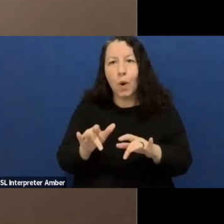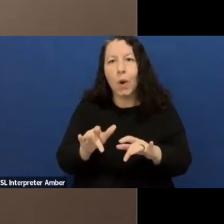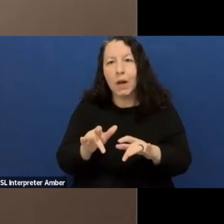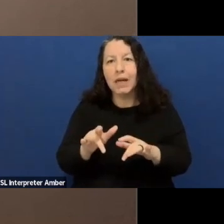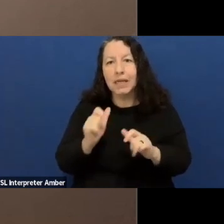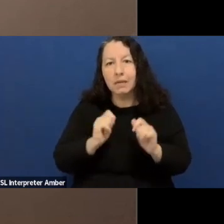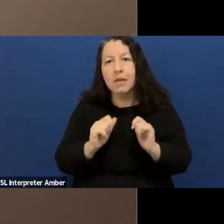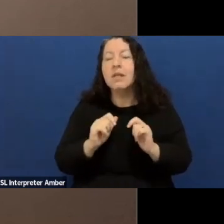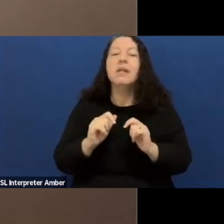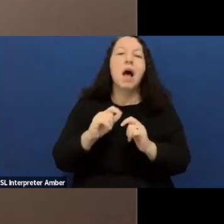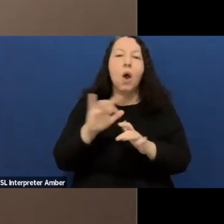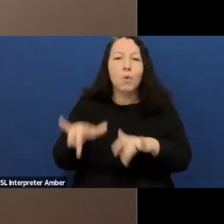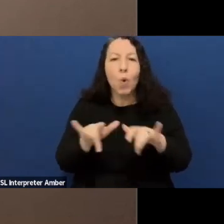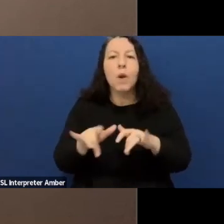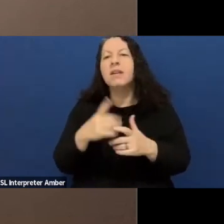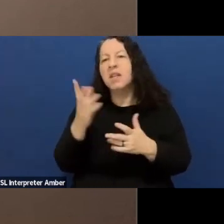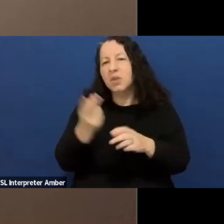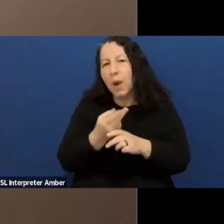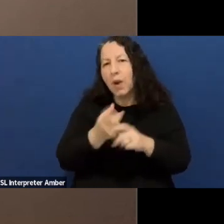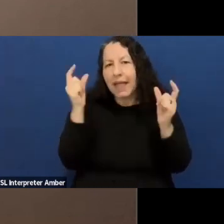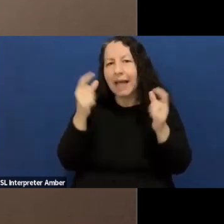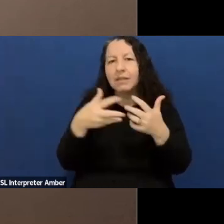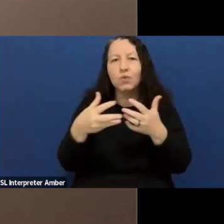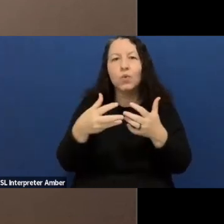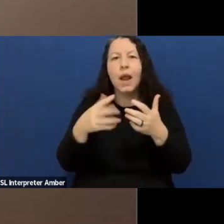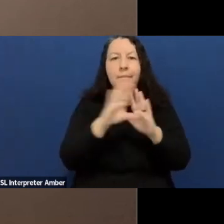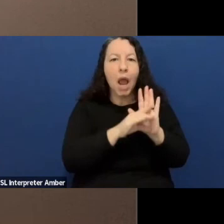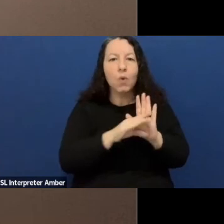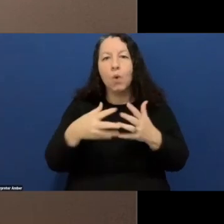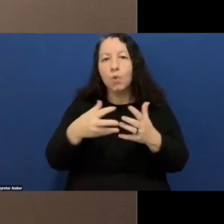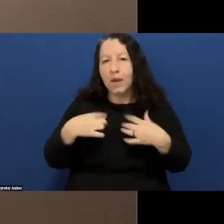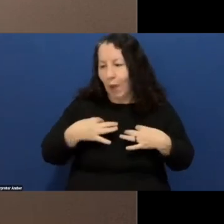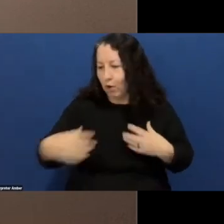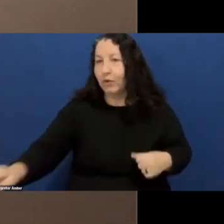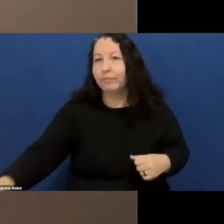going to present a video where he's wearing glasses with a gray background, and he's wearing